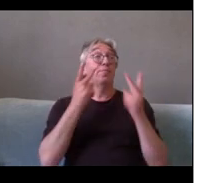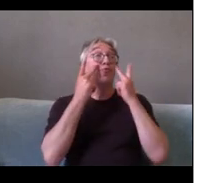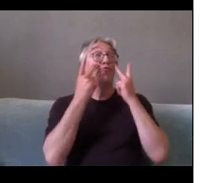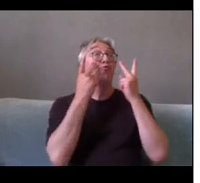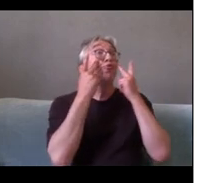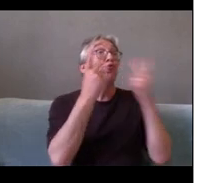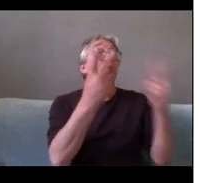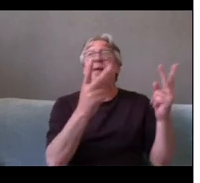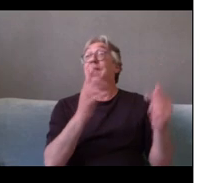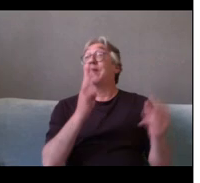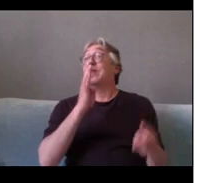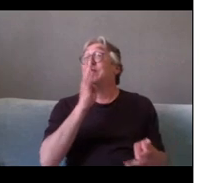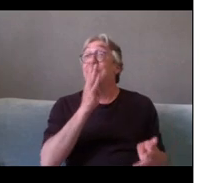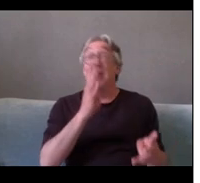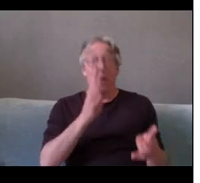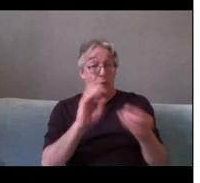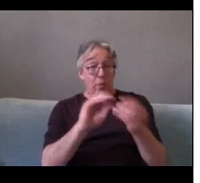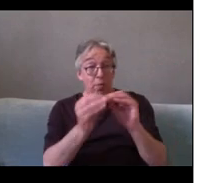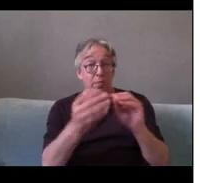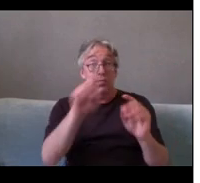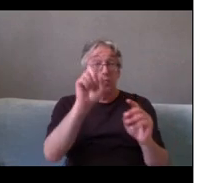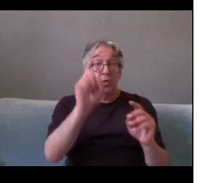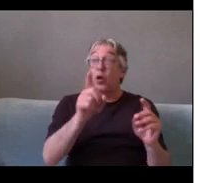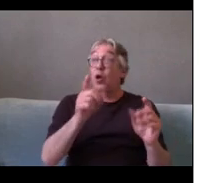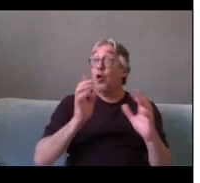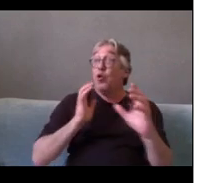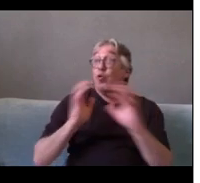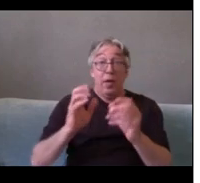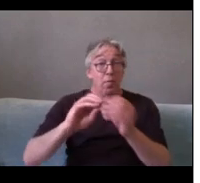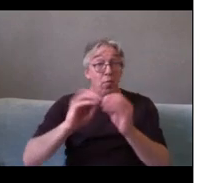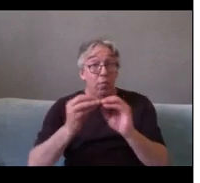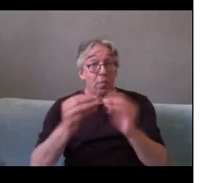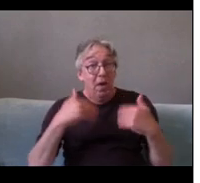remembering, concentrating, communicating, moving, etc.